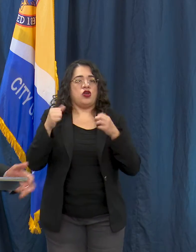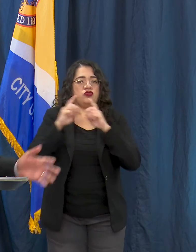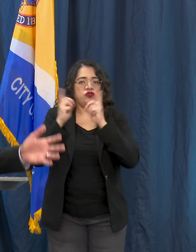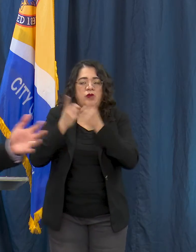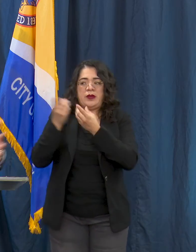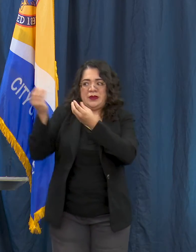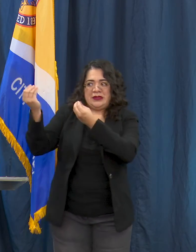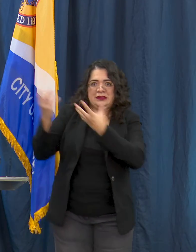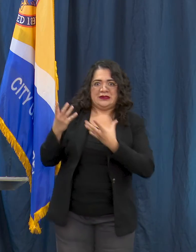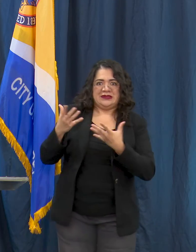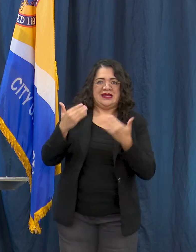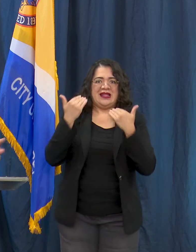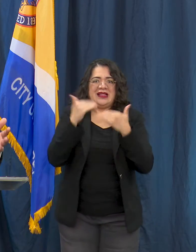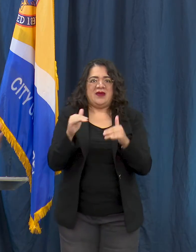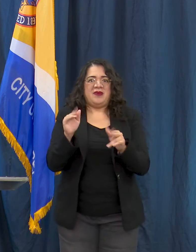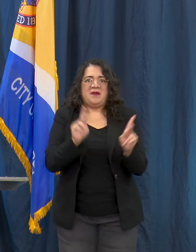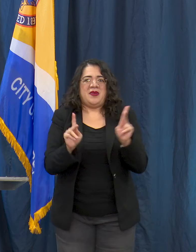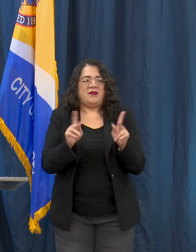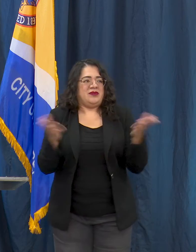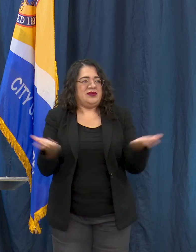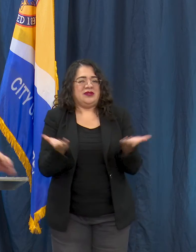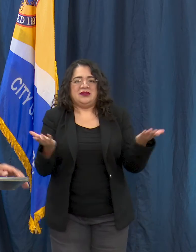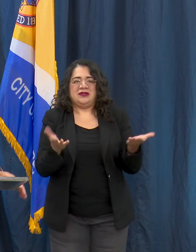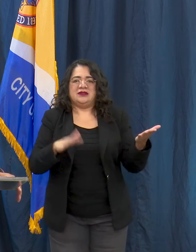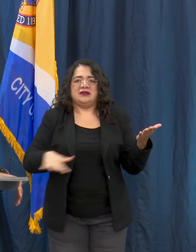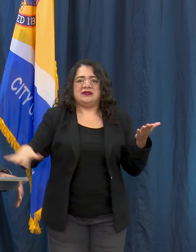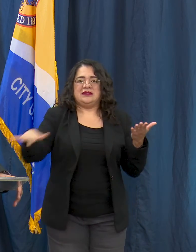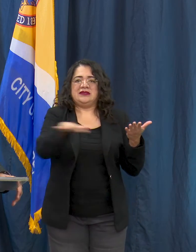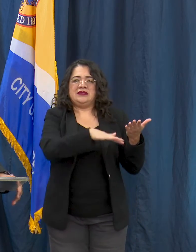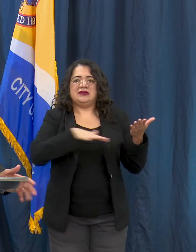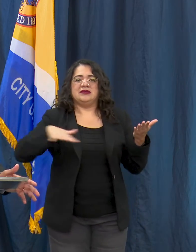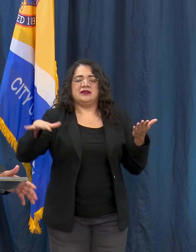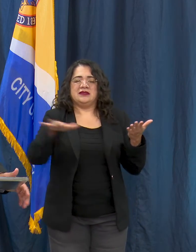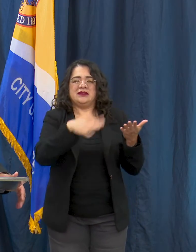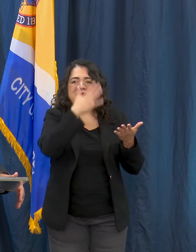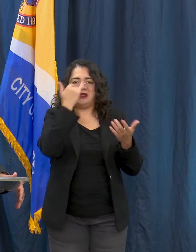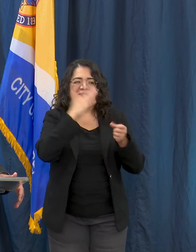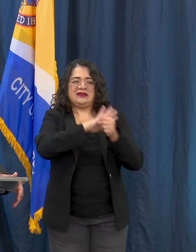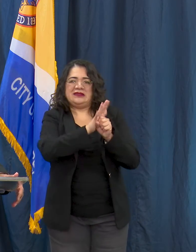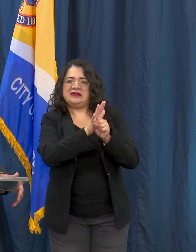to limit the amount of folks obviously because of COVID and so